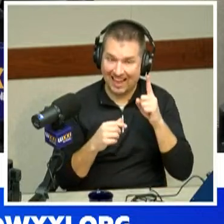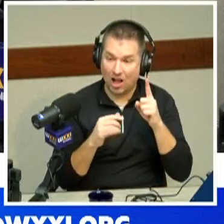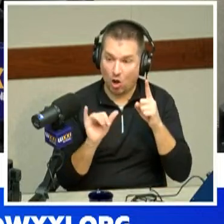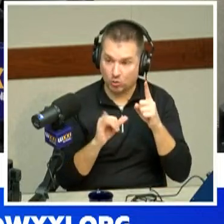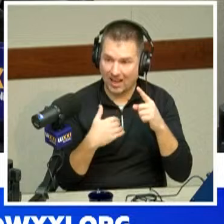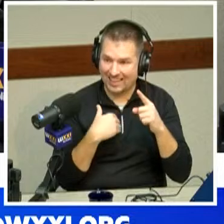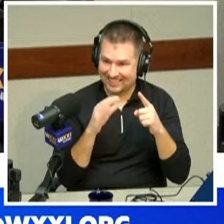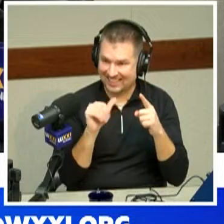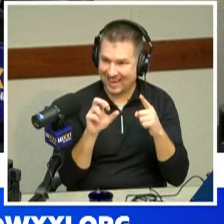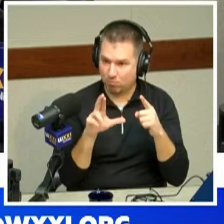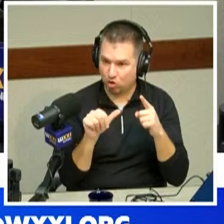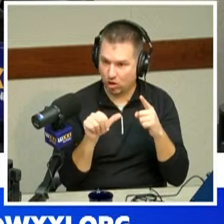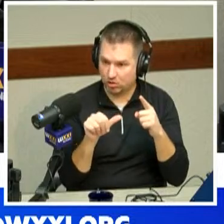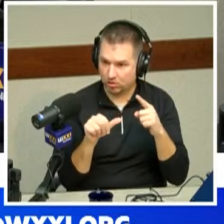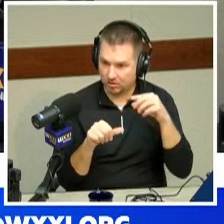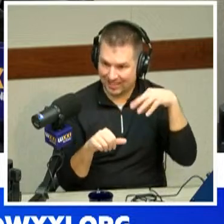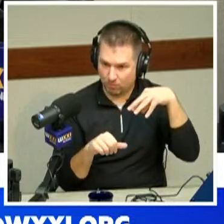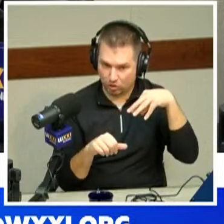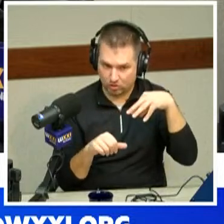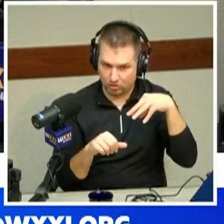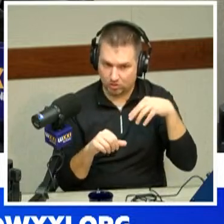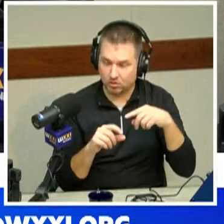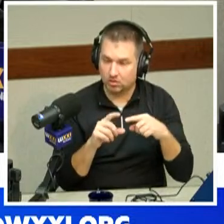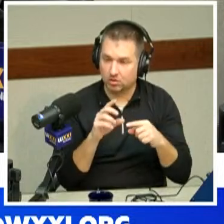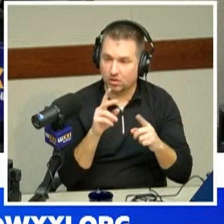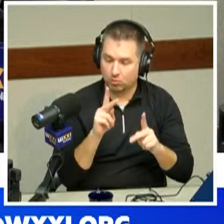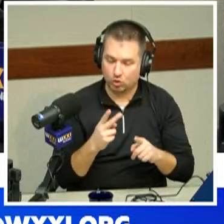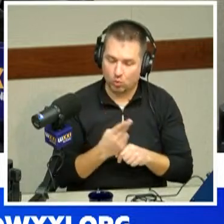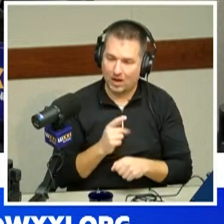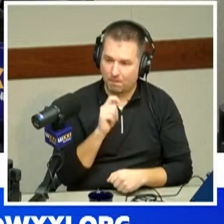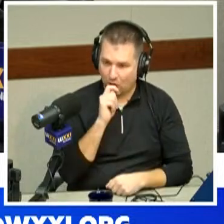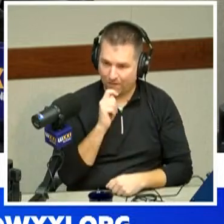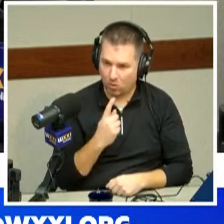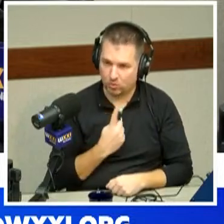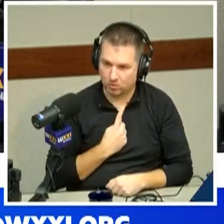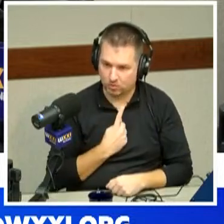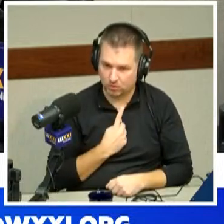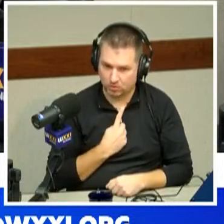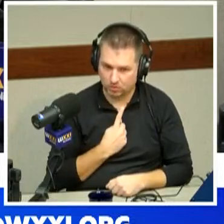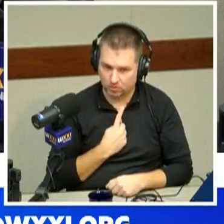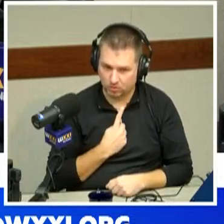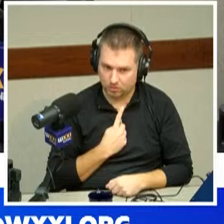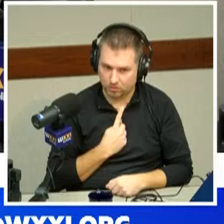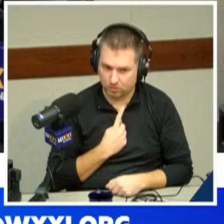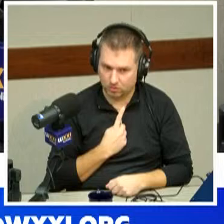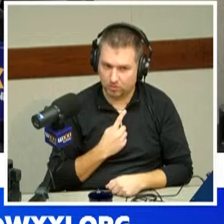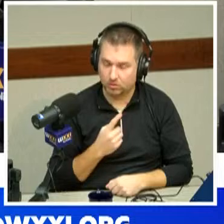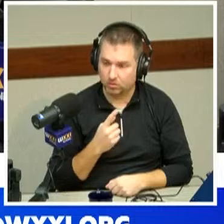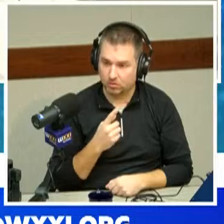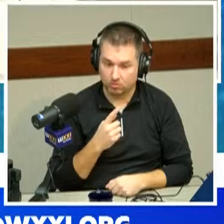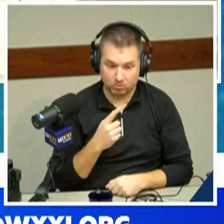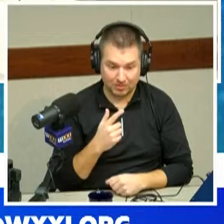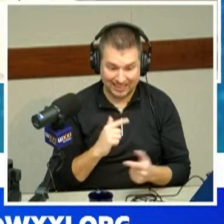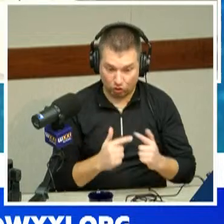top and there you wear a microphone basically and then the uh you just interact with your kid just